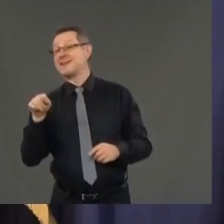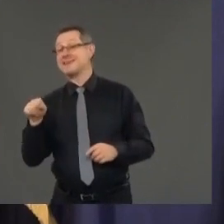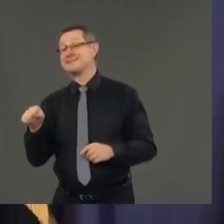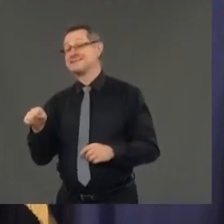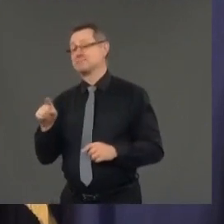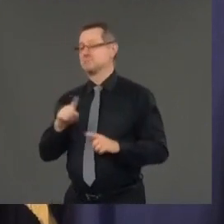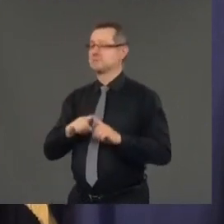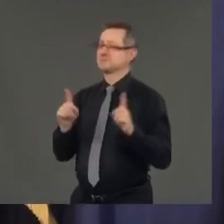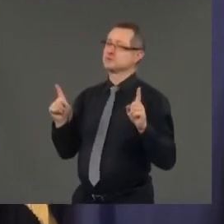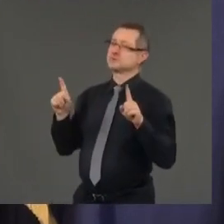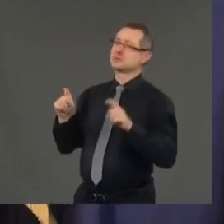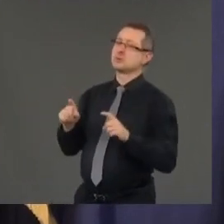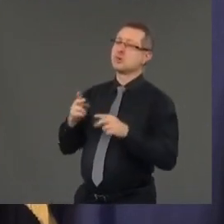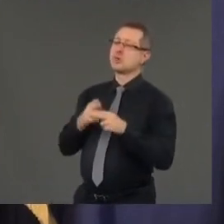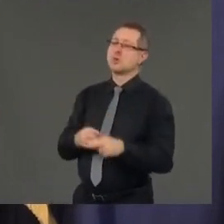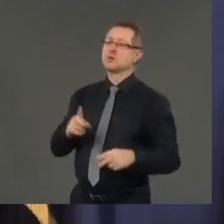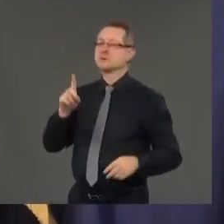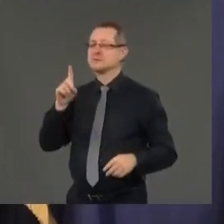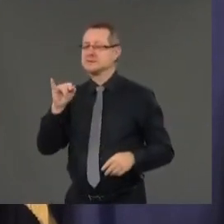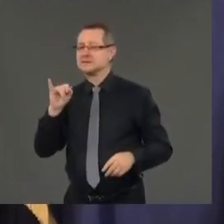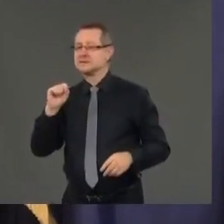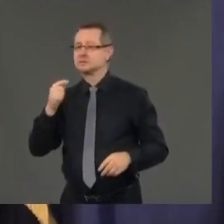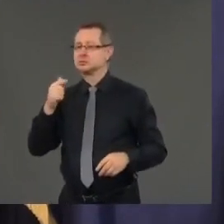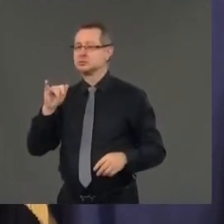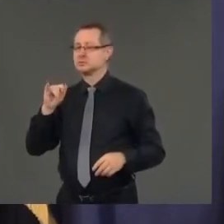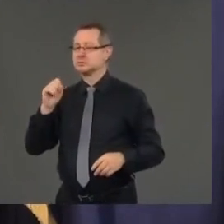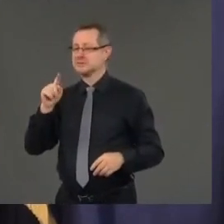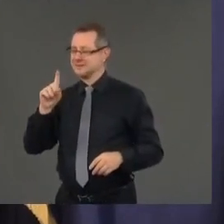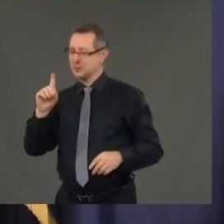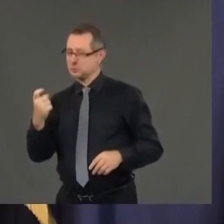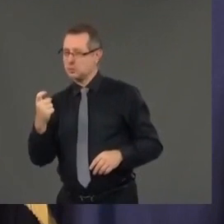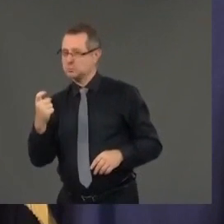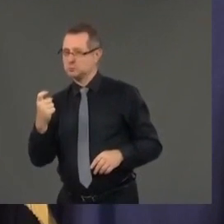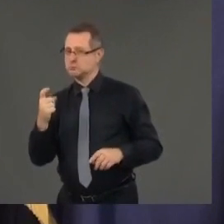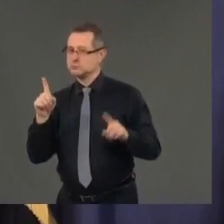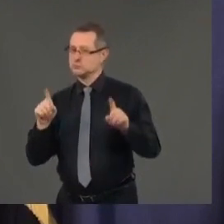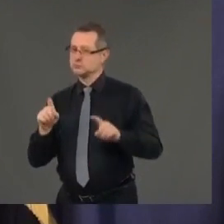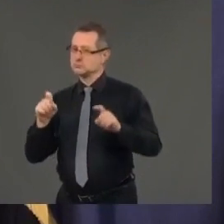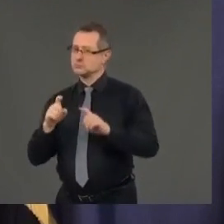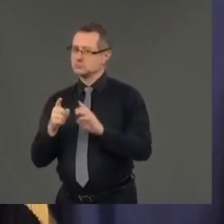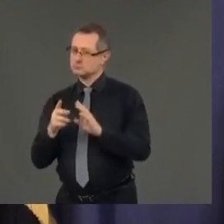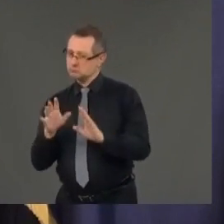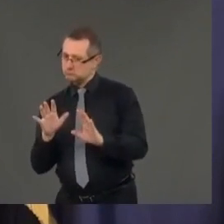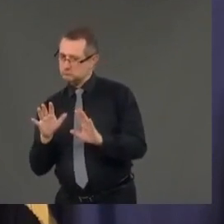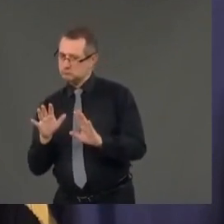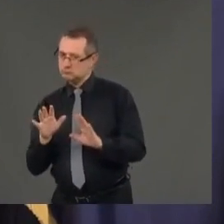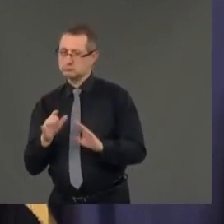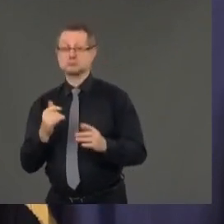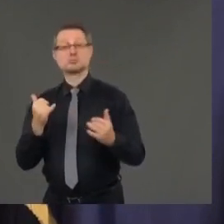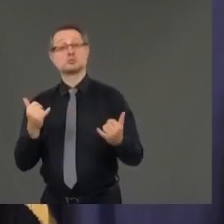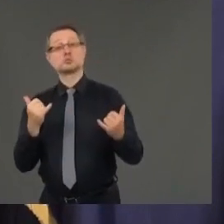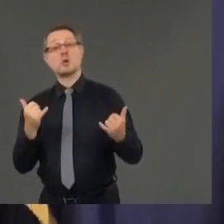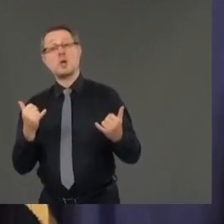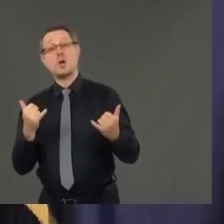WELL, WHATEVER IT WAS, IT WAS ABOUT 10%.